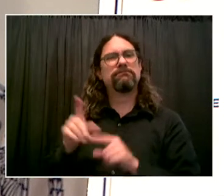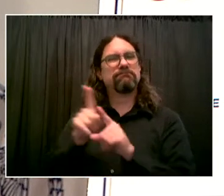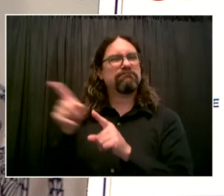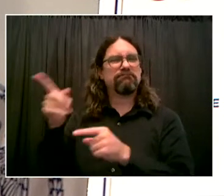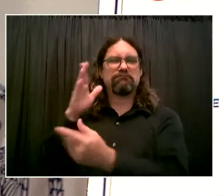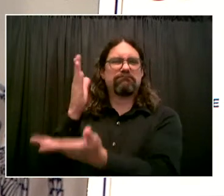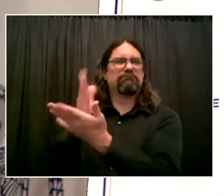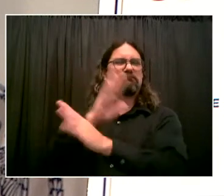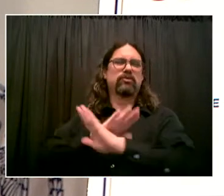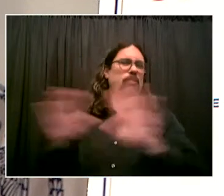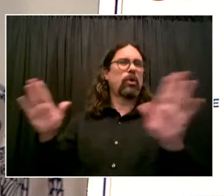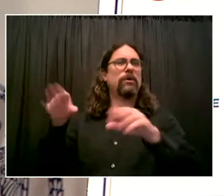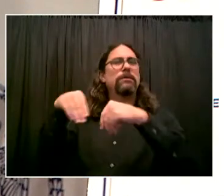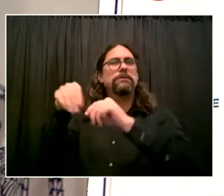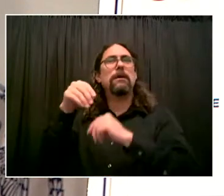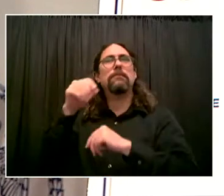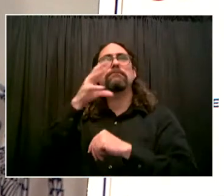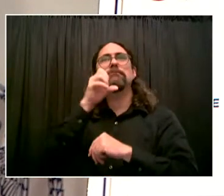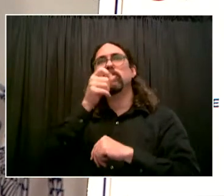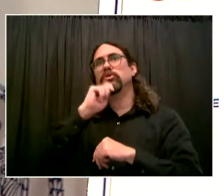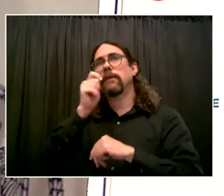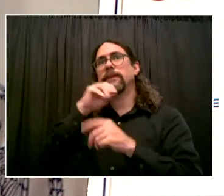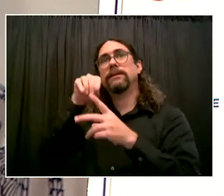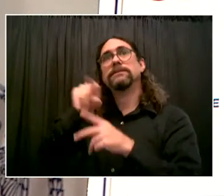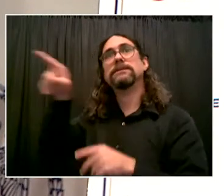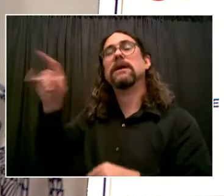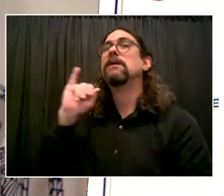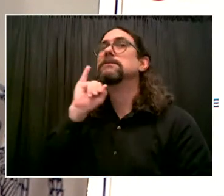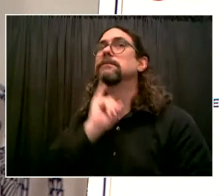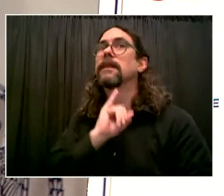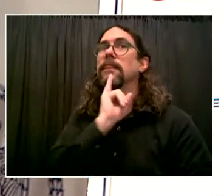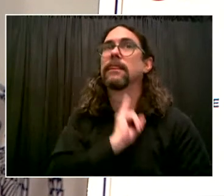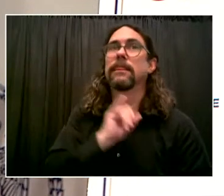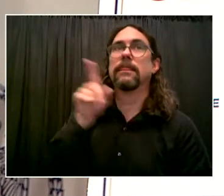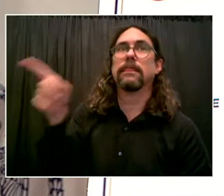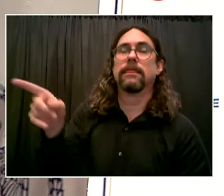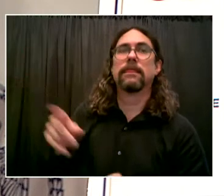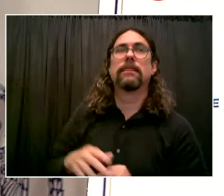HELOISE? I WON'T BE EATING ANYMORE CHERRY GARCIA